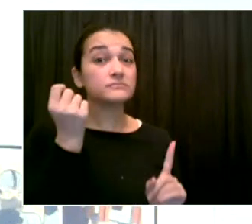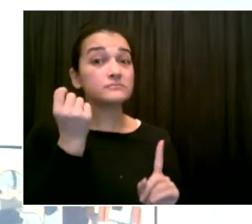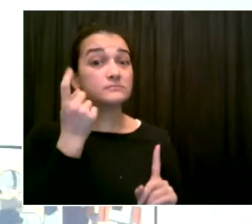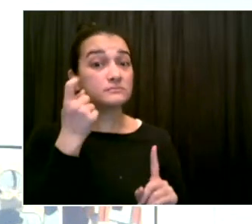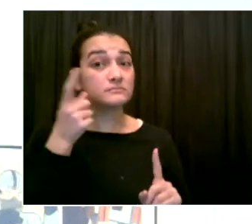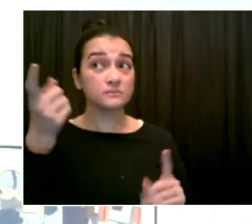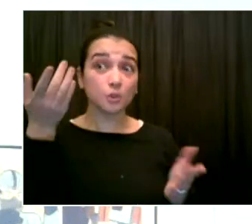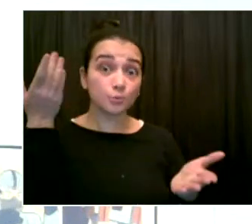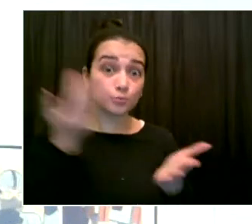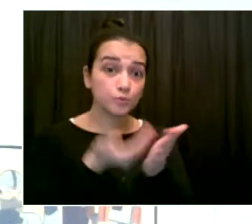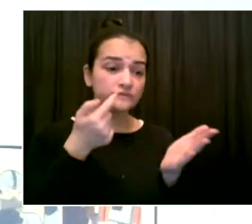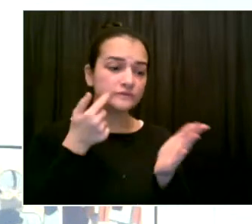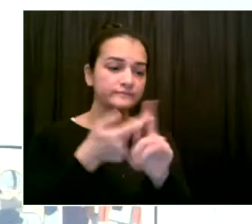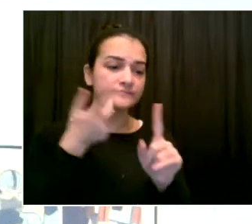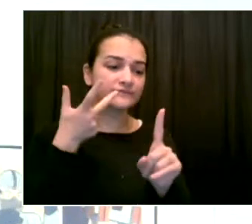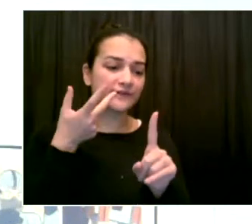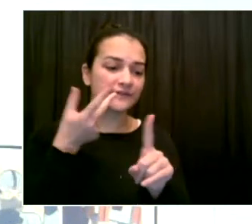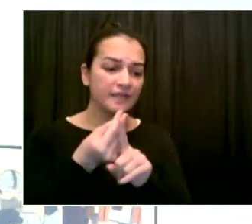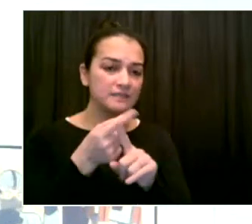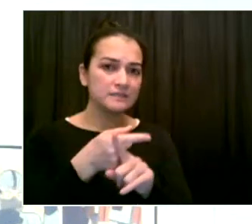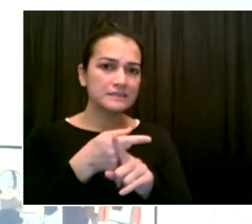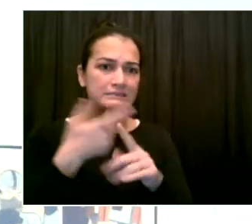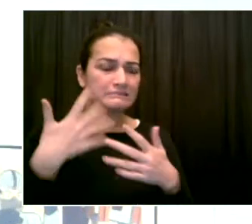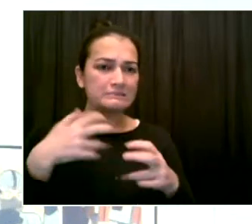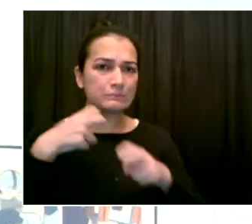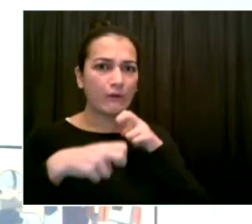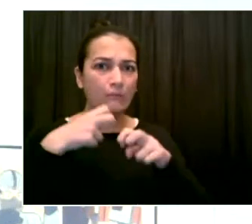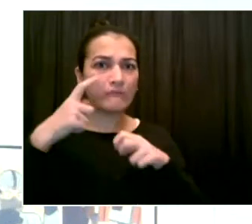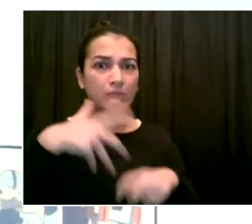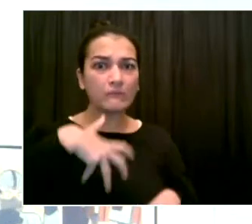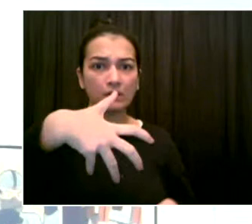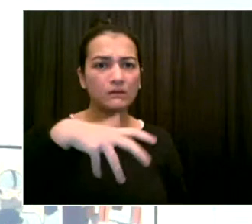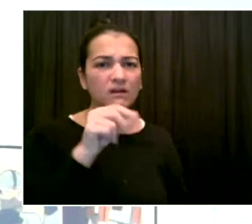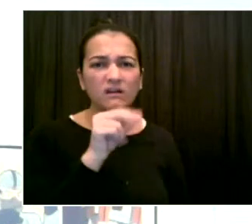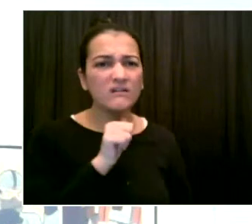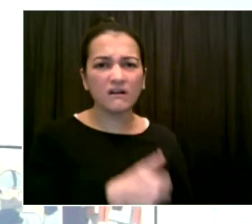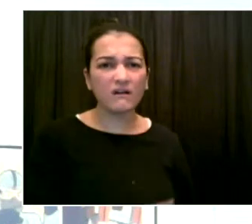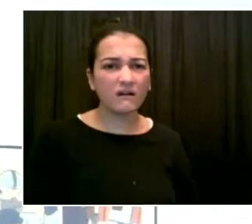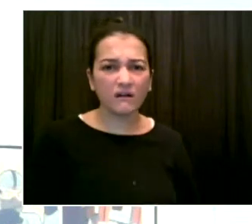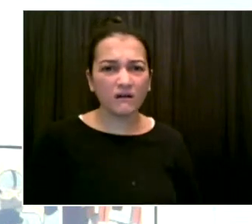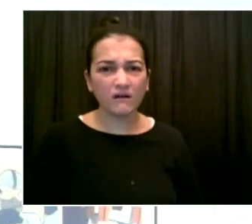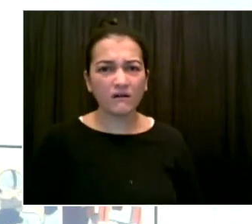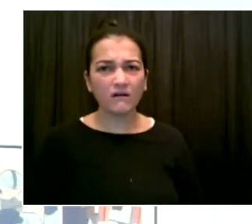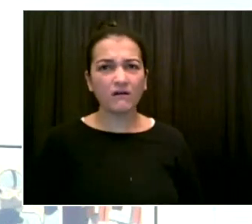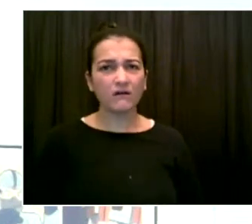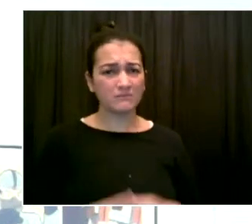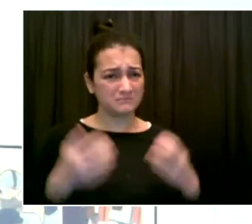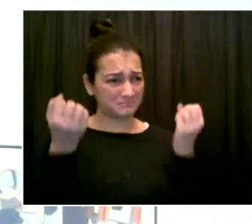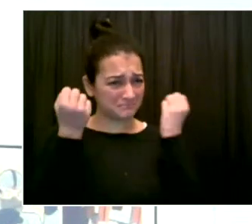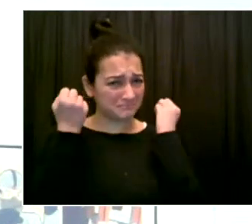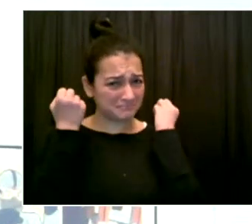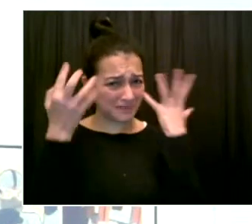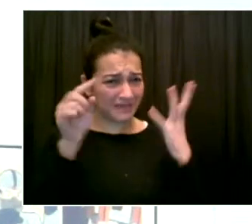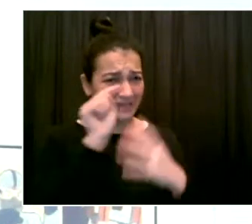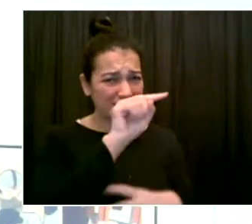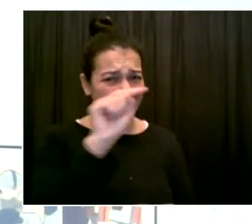EVIDENCE THAT IT AFFECTS A PERSON'S